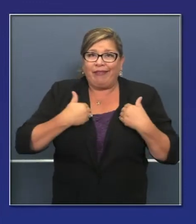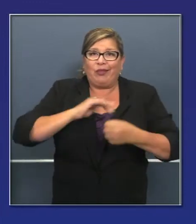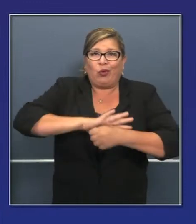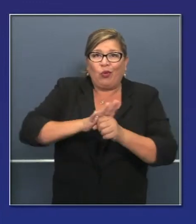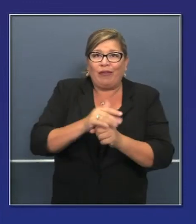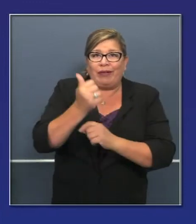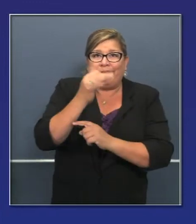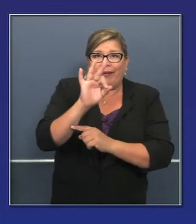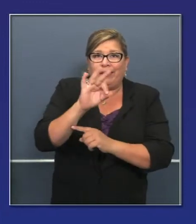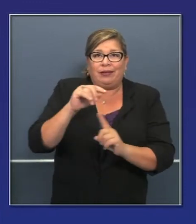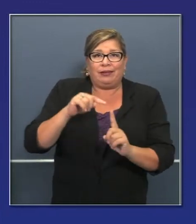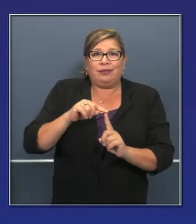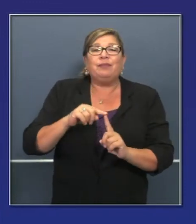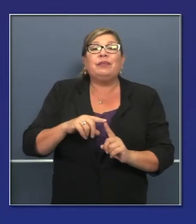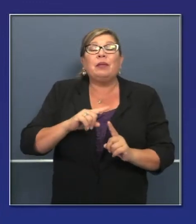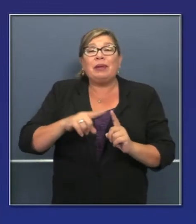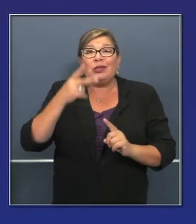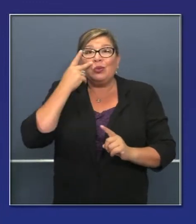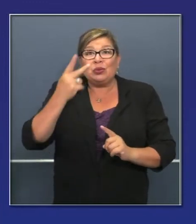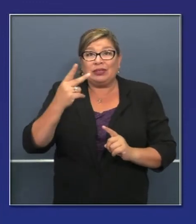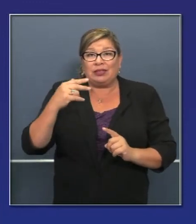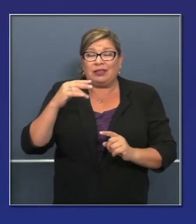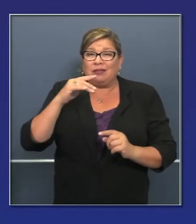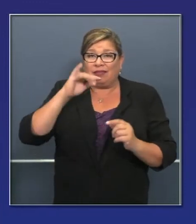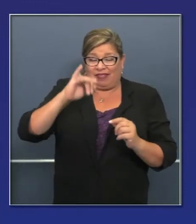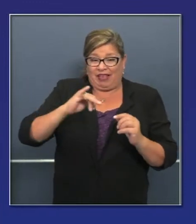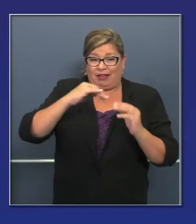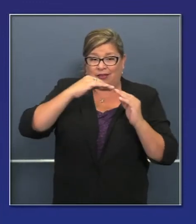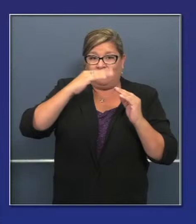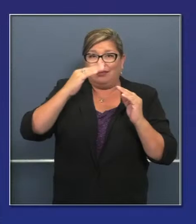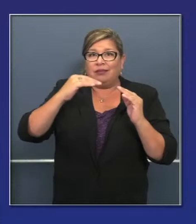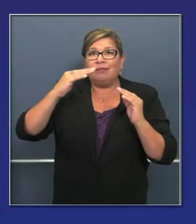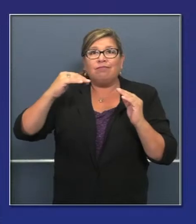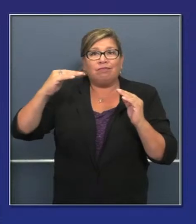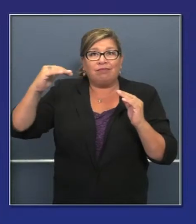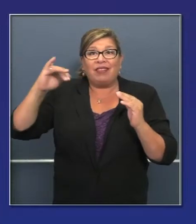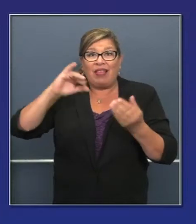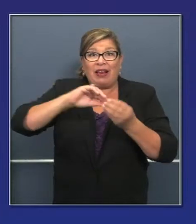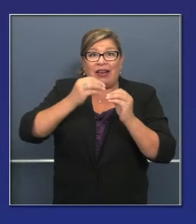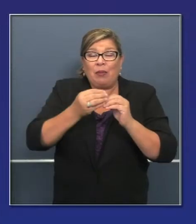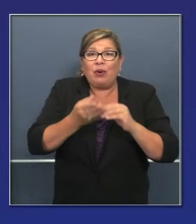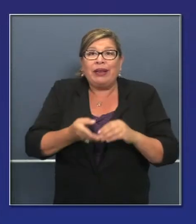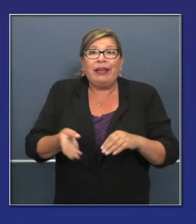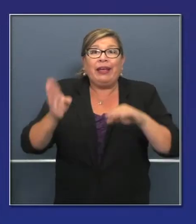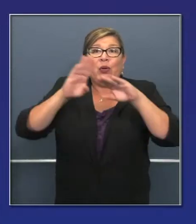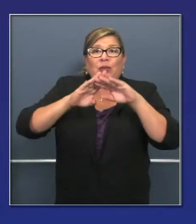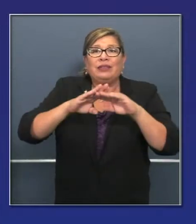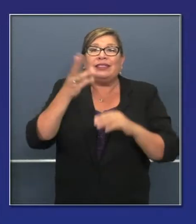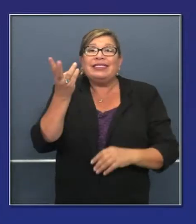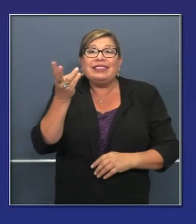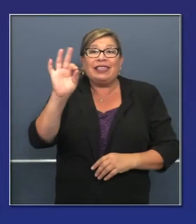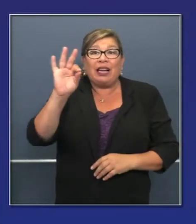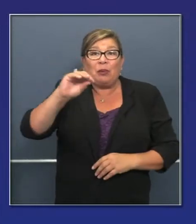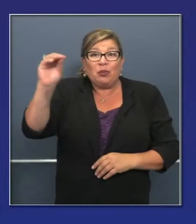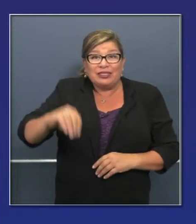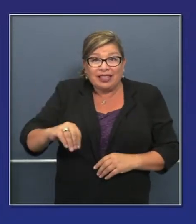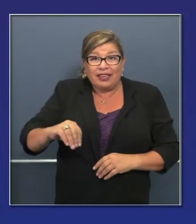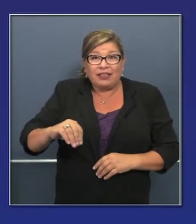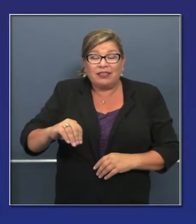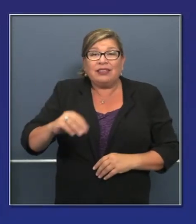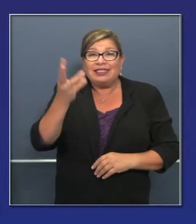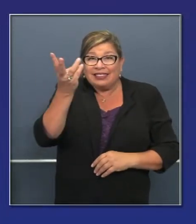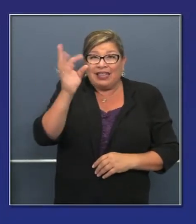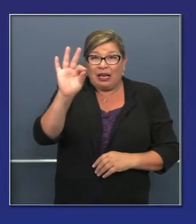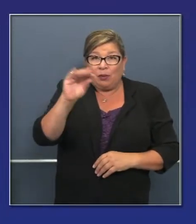from this chart just in the last few days those numbers have increased some 69 percent to 70 149